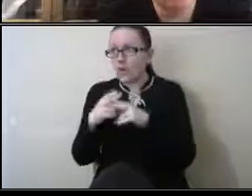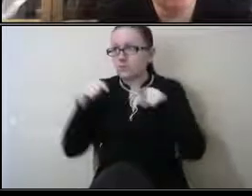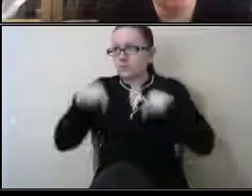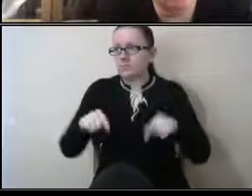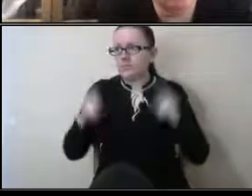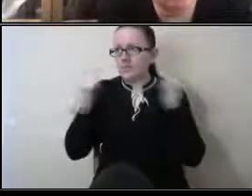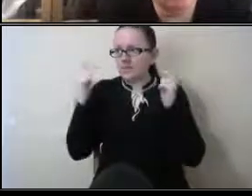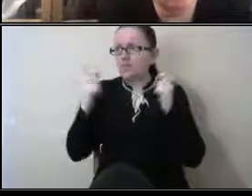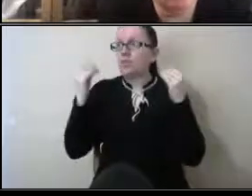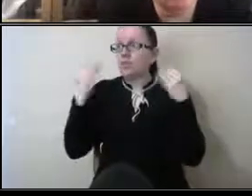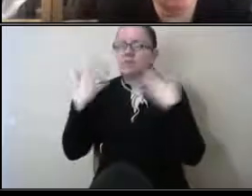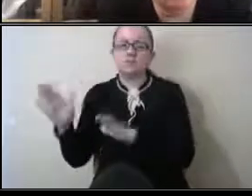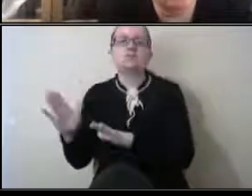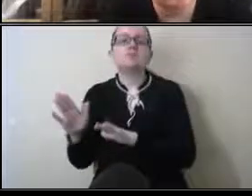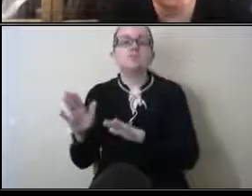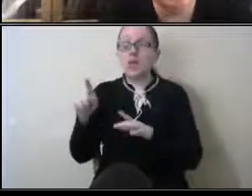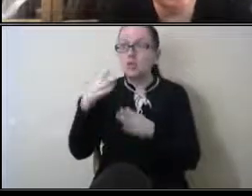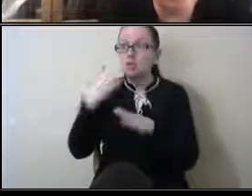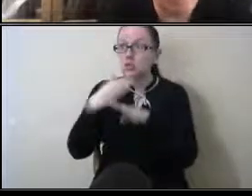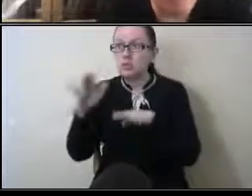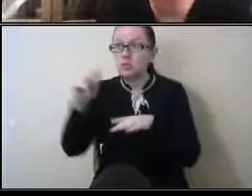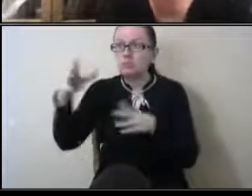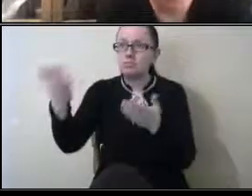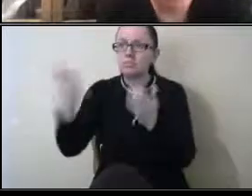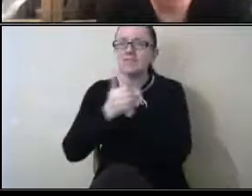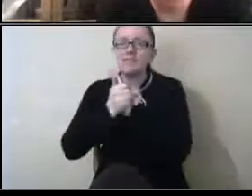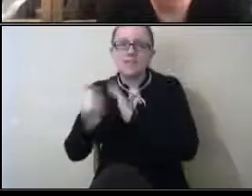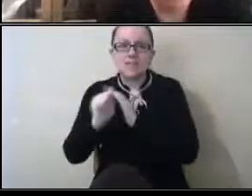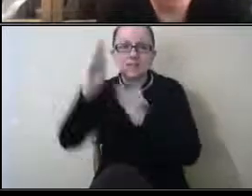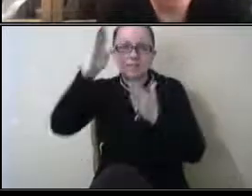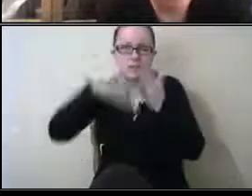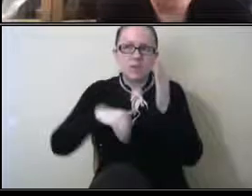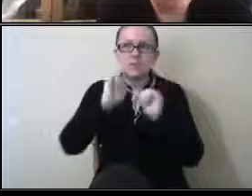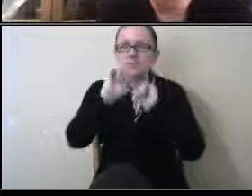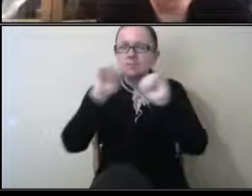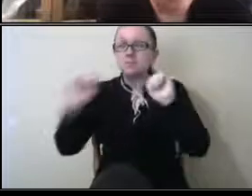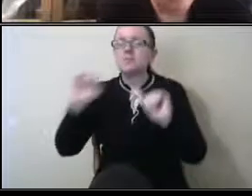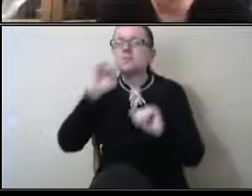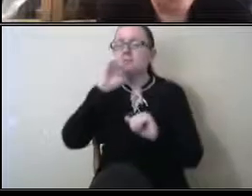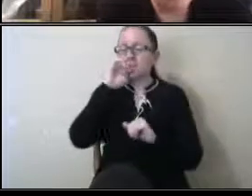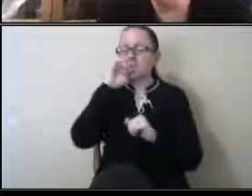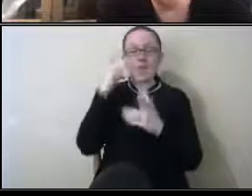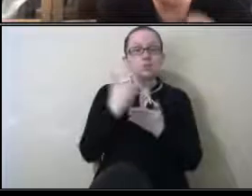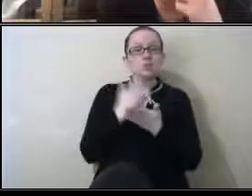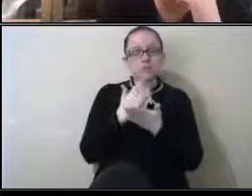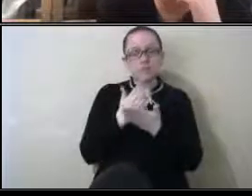and um expertise and and experience and it's it's it's it's actually a really uh fun time